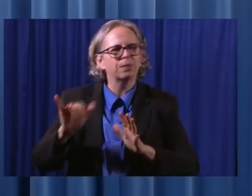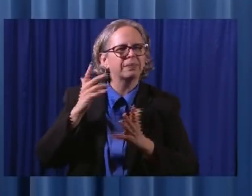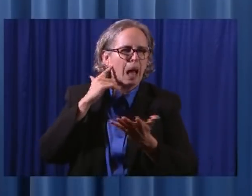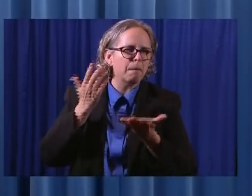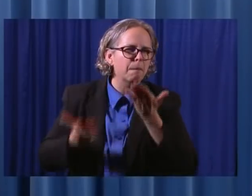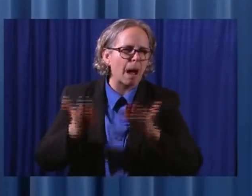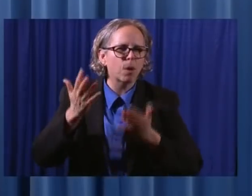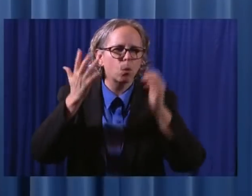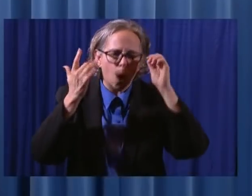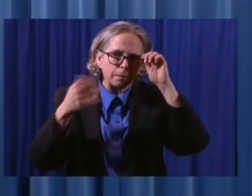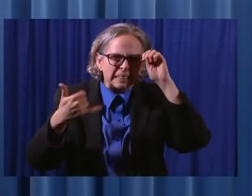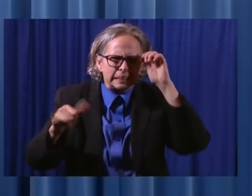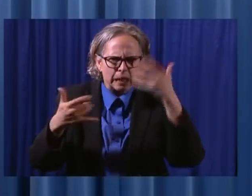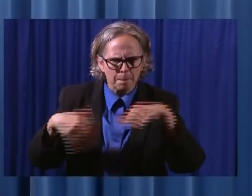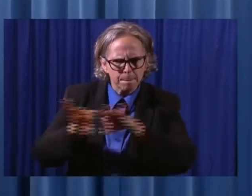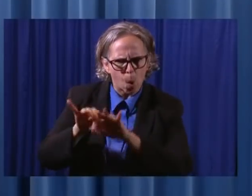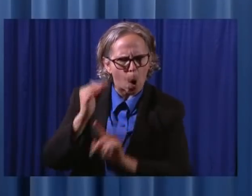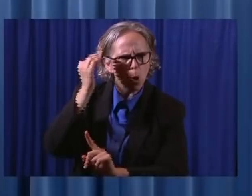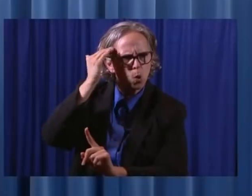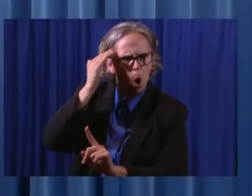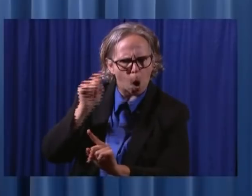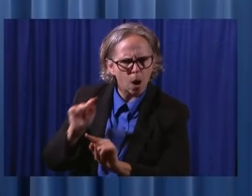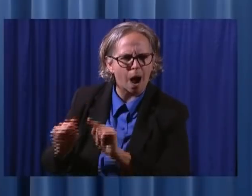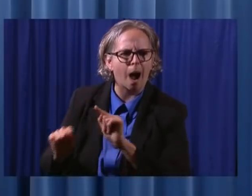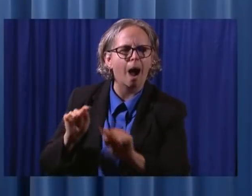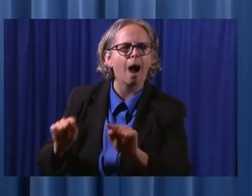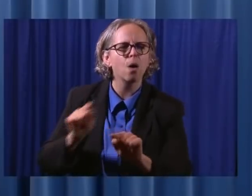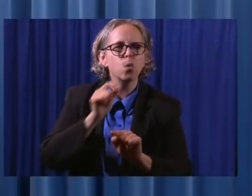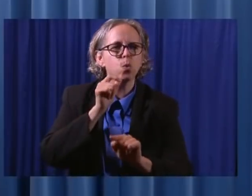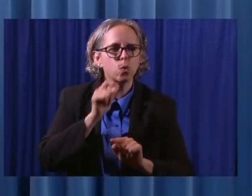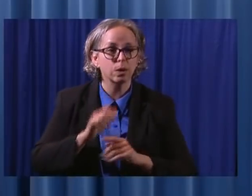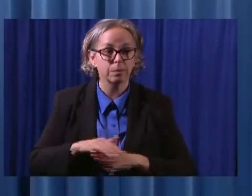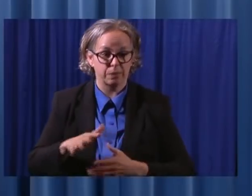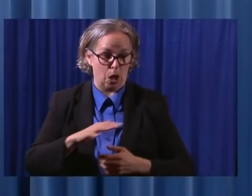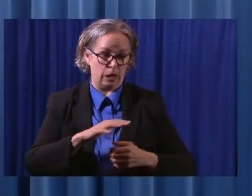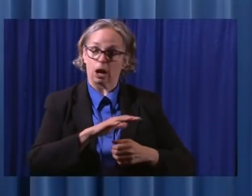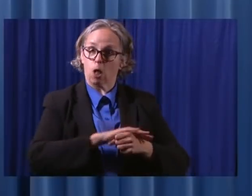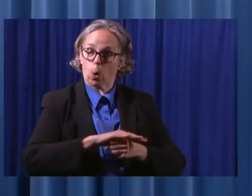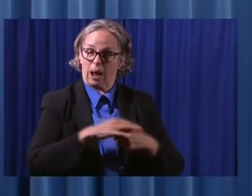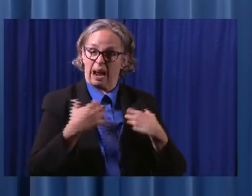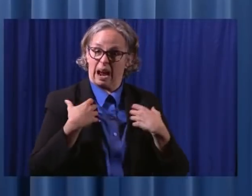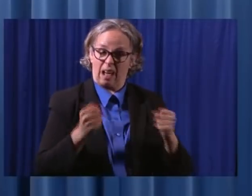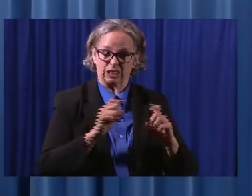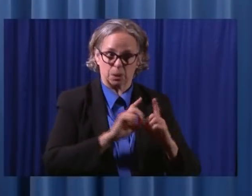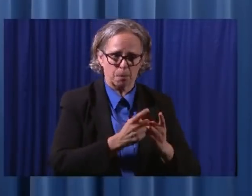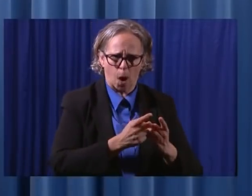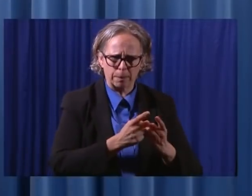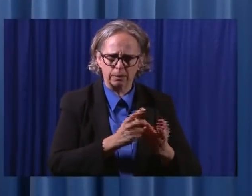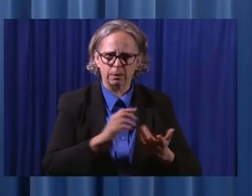PEOPLE WHO ARE NOT YET SHOWING SYMPTOMS ARE MAY ONLY SHOW MILD SYMPTOMS, BUT IT DOES NOT SHOW UP ON A TEST OR DOES NOT GET TESTED, IS A SIGNIFICANT.